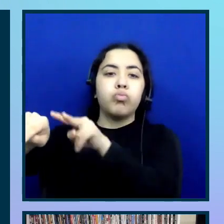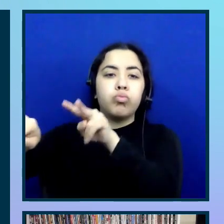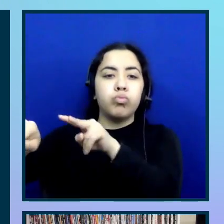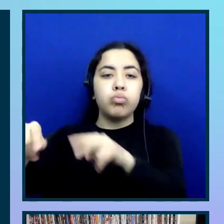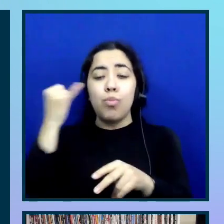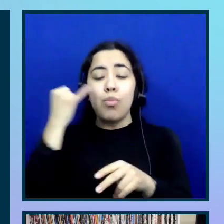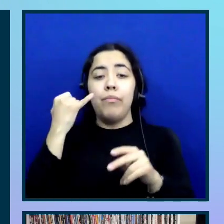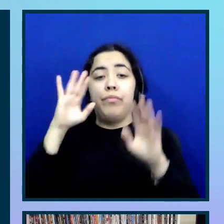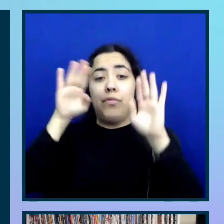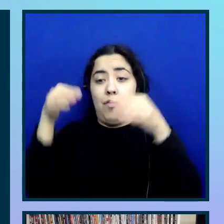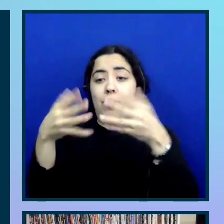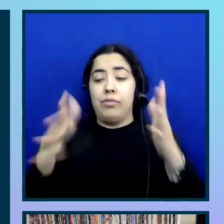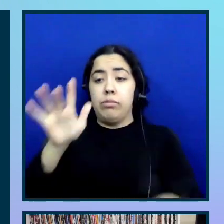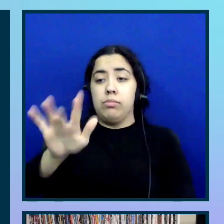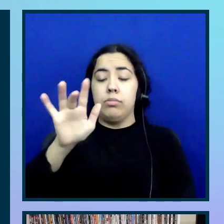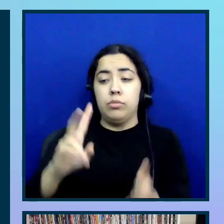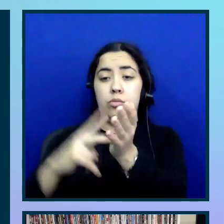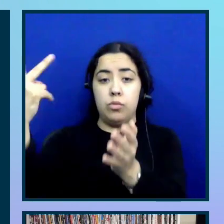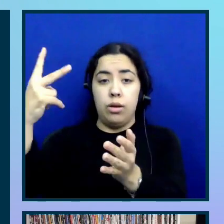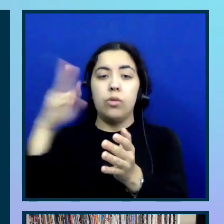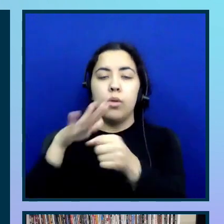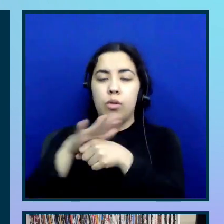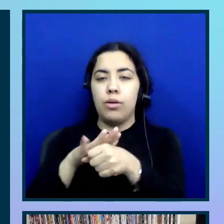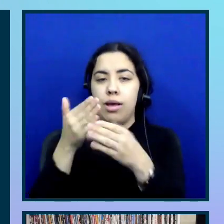This is important to remember, especially when attempting to disable the screen reader.